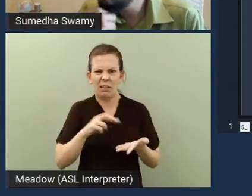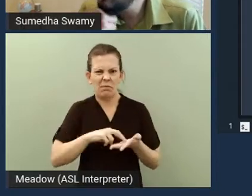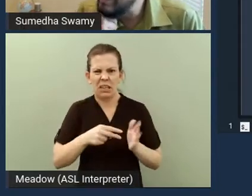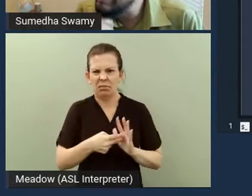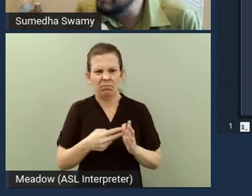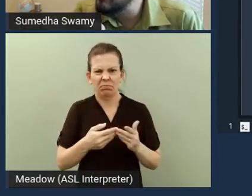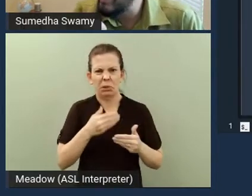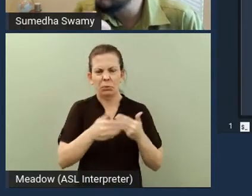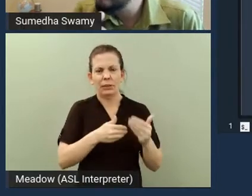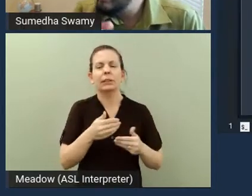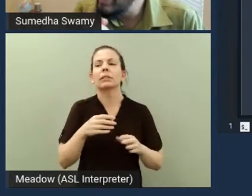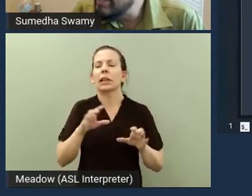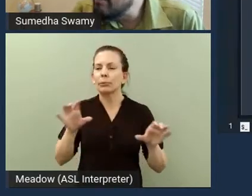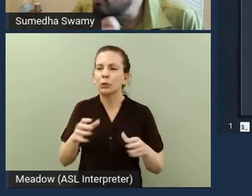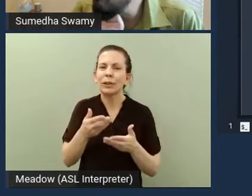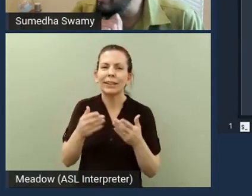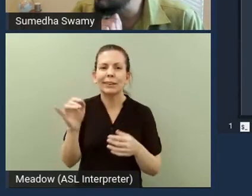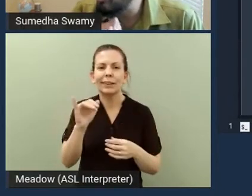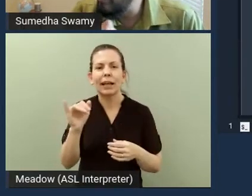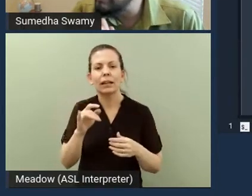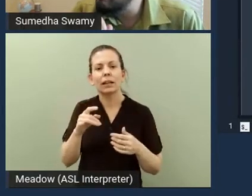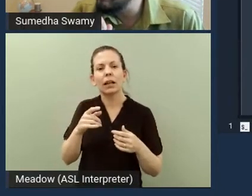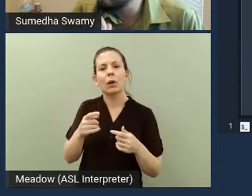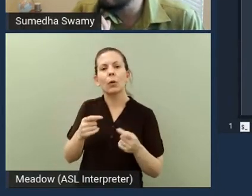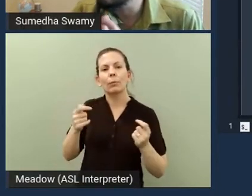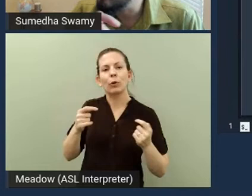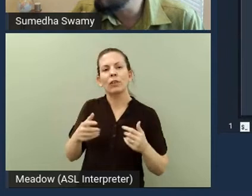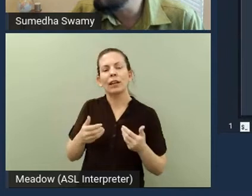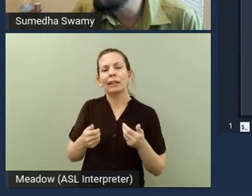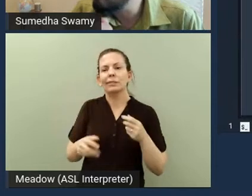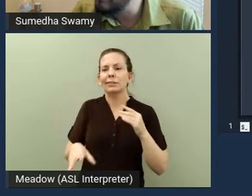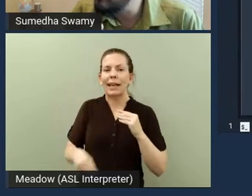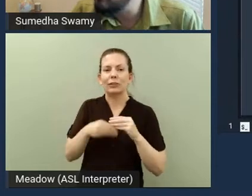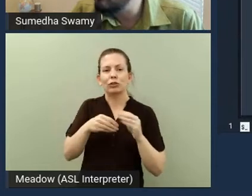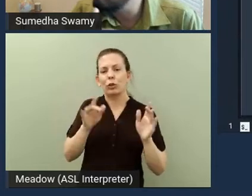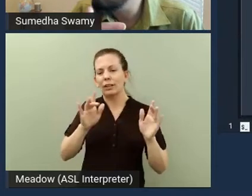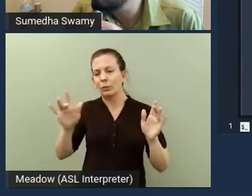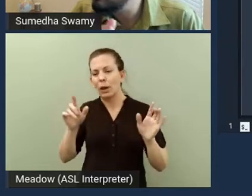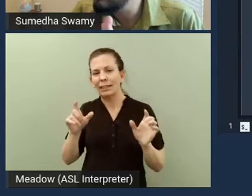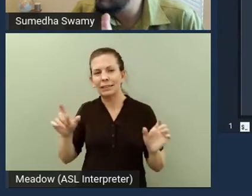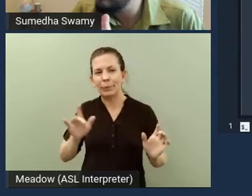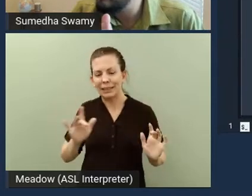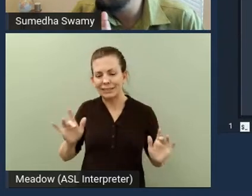Do things such as can remove extra white spaces or, you know, try to, you know, put the data